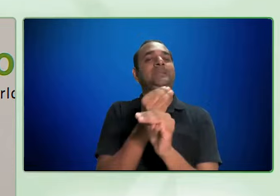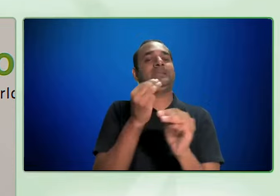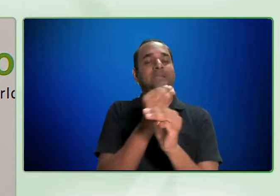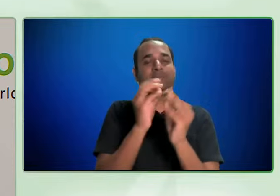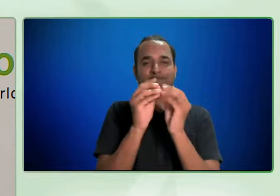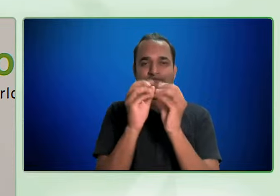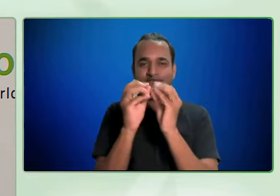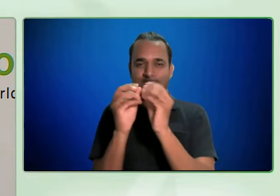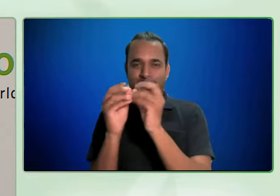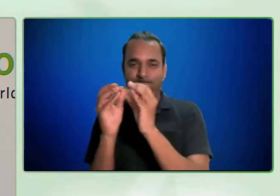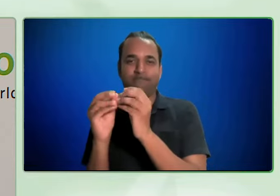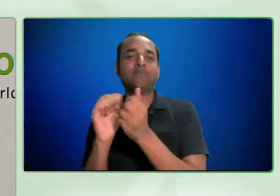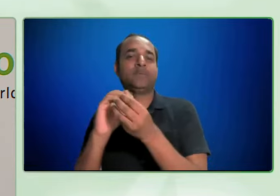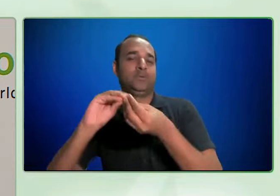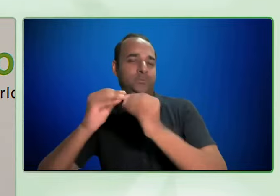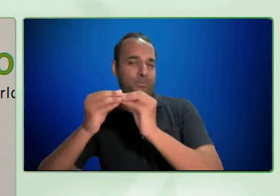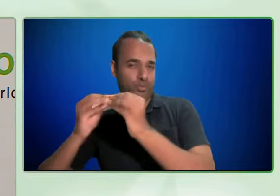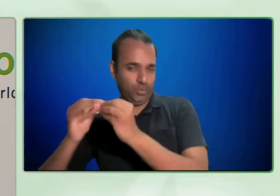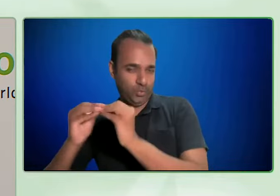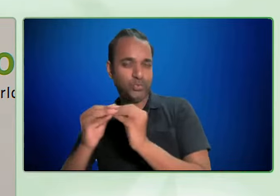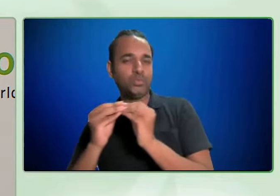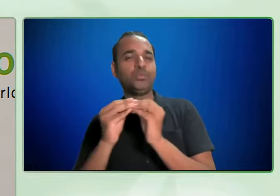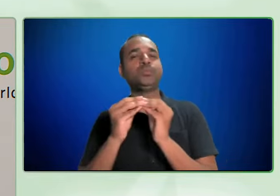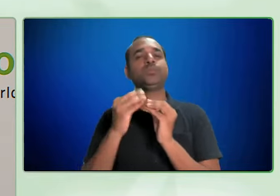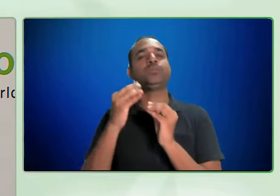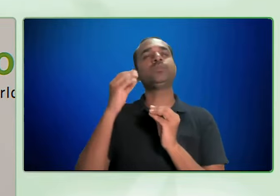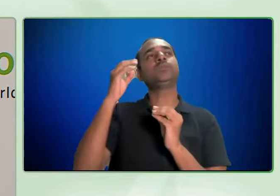really interested in social issues.